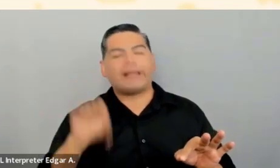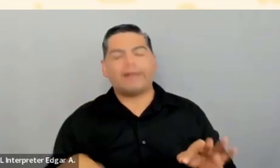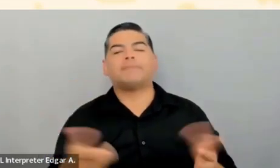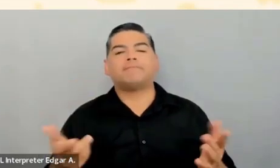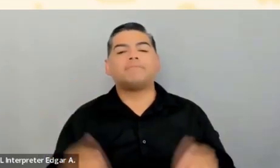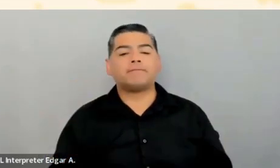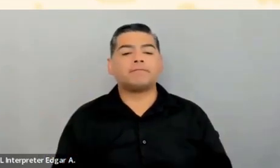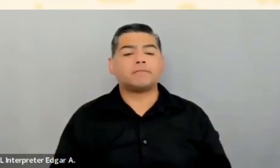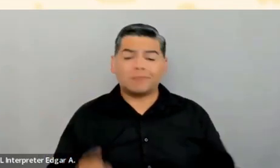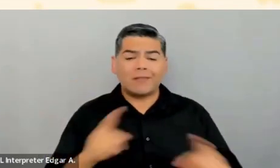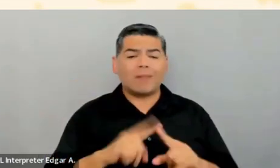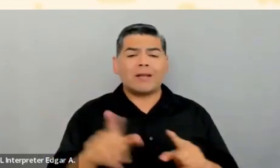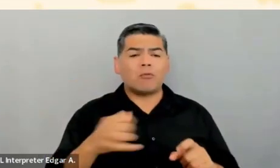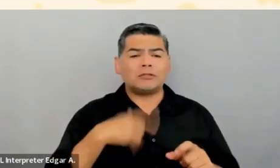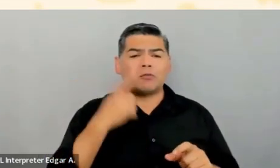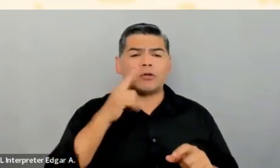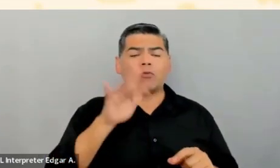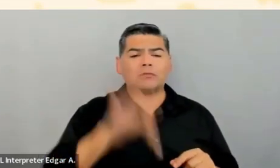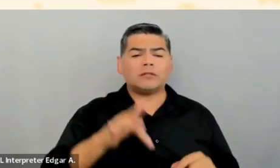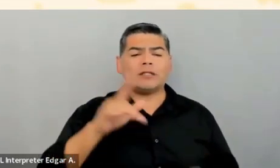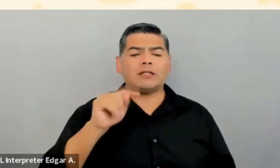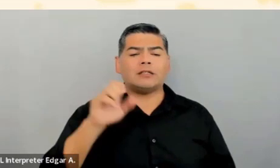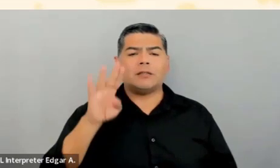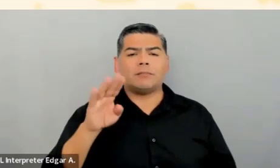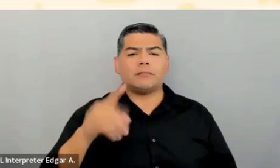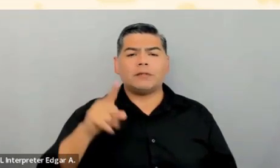But I am going to go through... Here we have a double outline